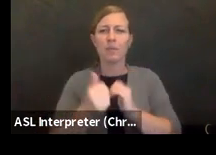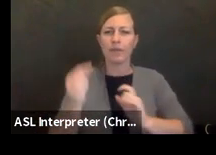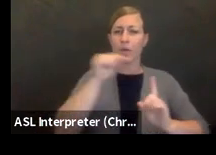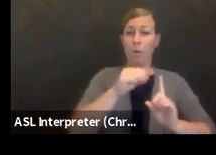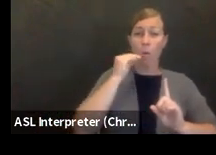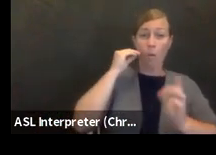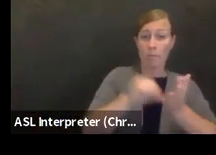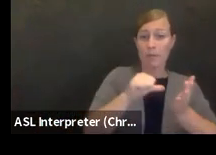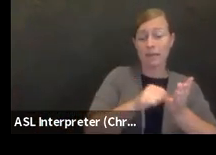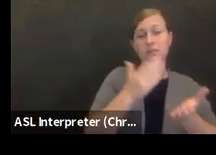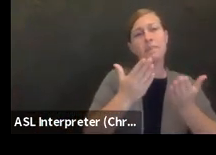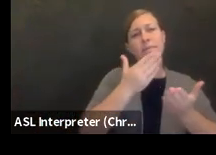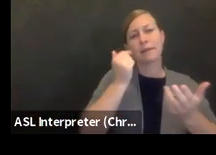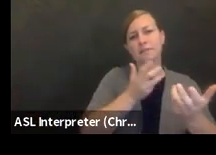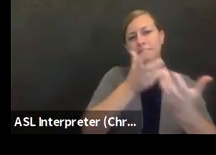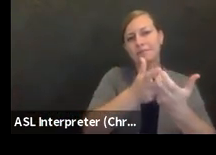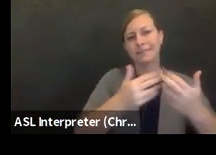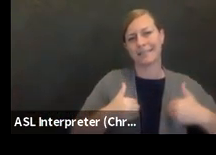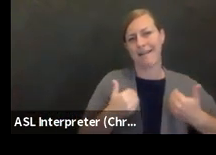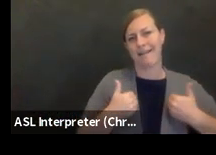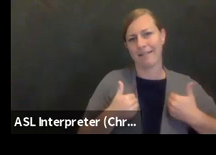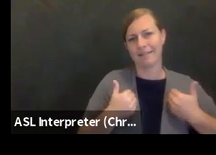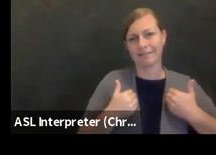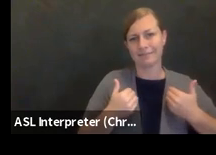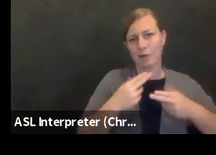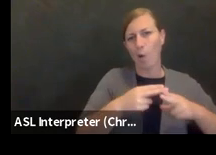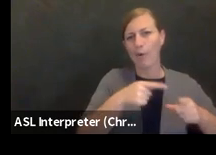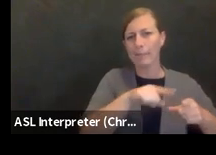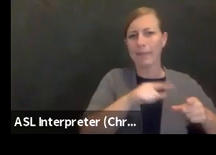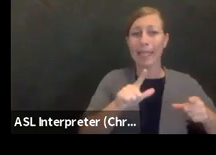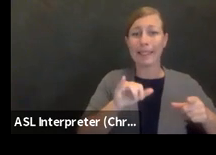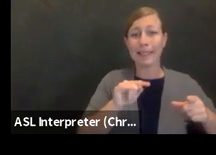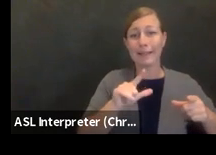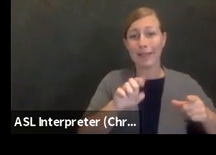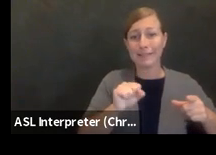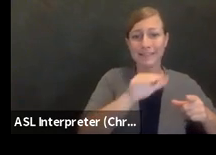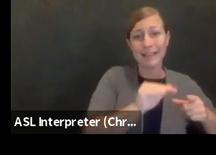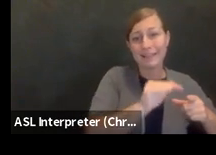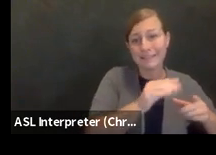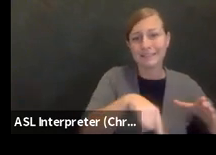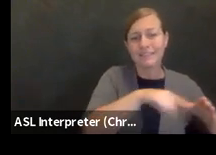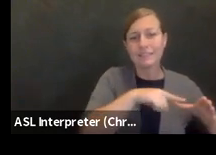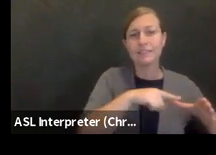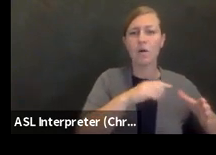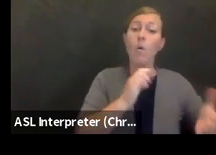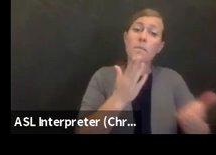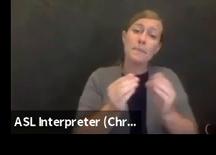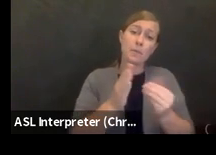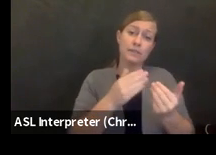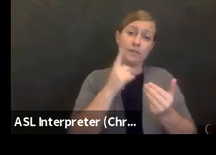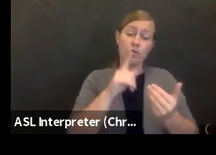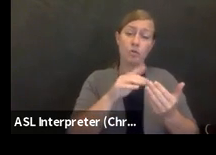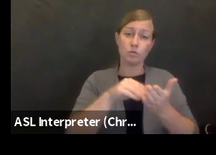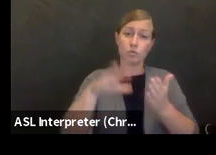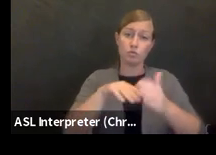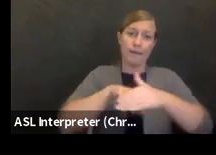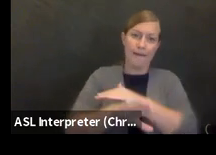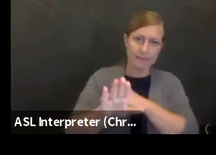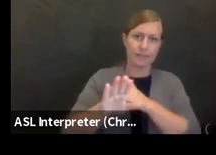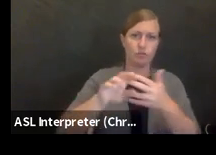ESD 112-- Kristina Wambold: Might be more user friendly for our littles or maybe just an easier way for students to access and navigate into the different pieces within your course.